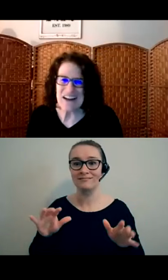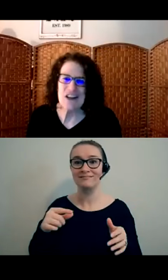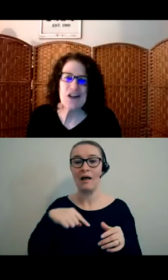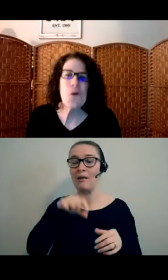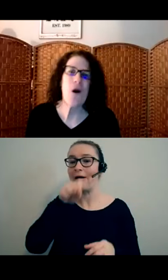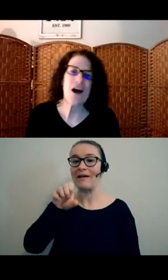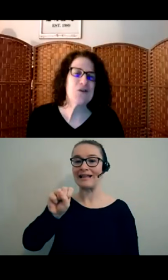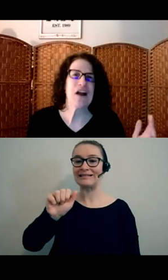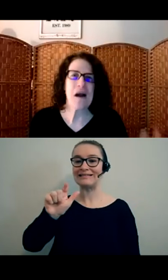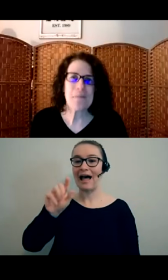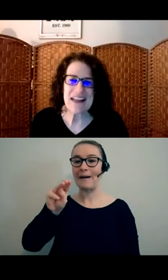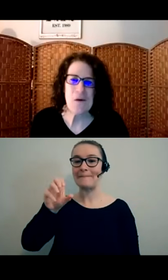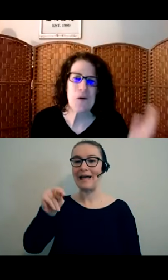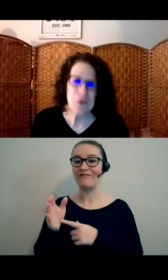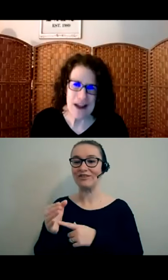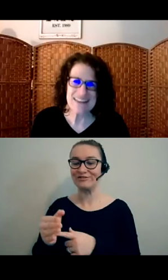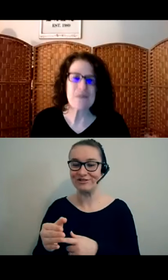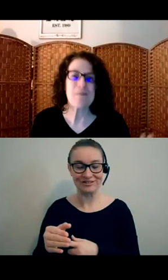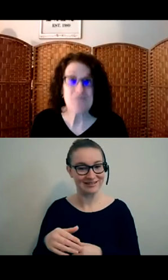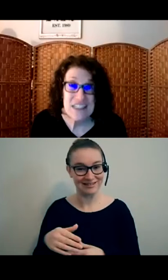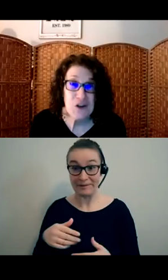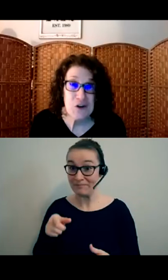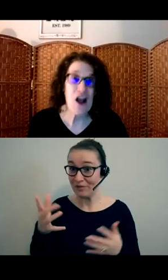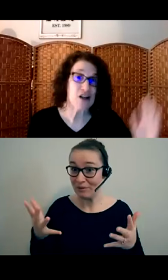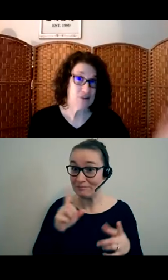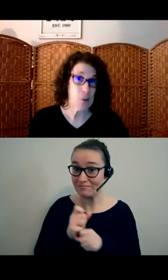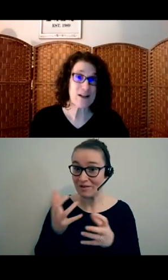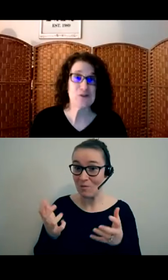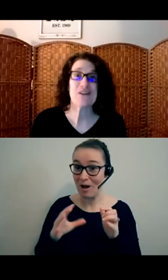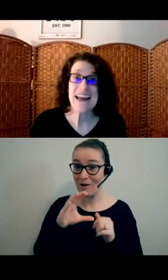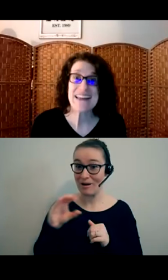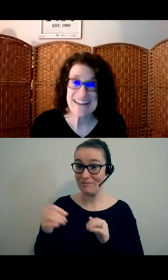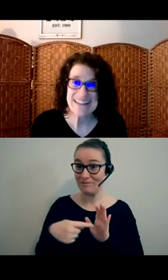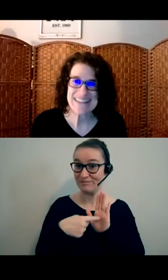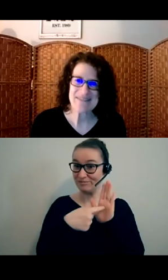Do you want your company or brand to be featured on Twitter like this?